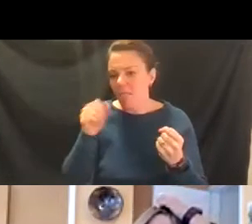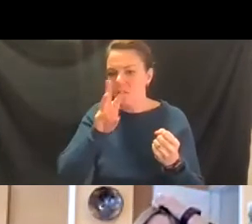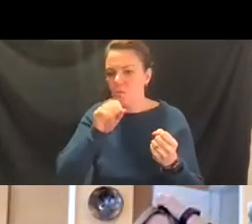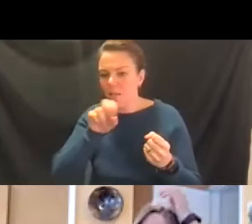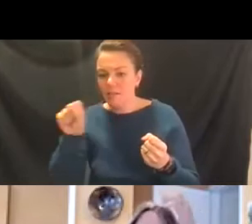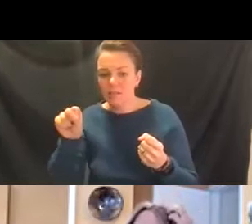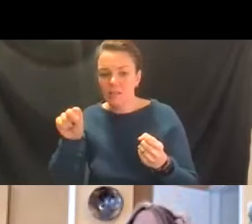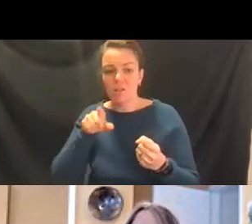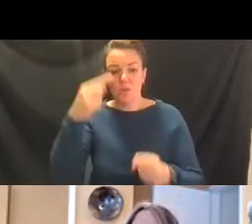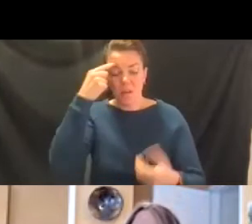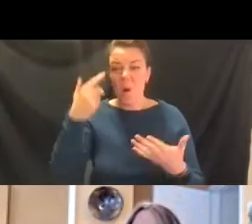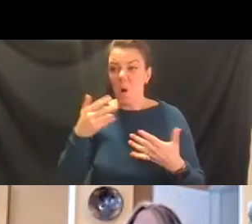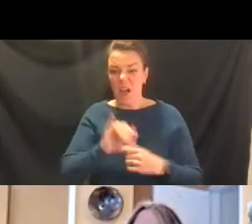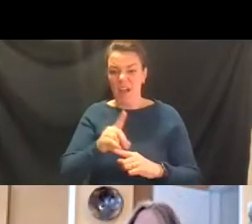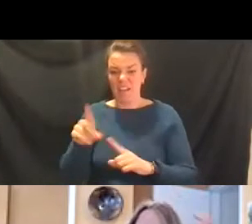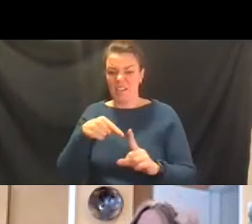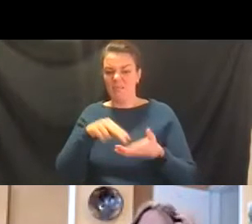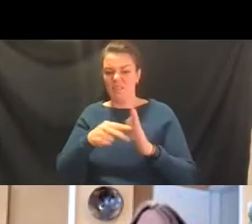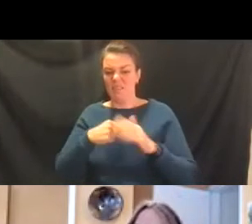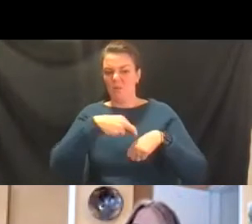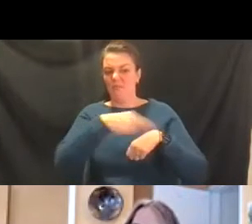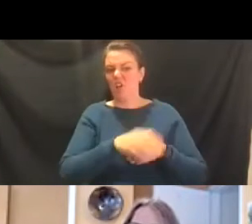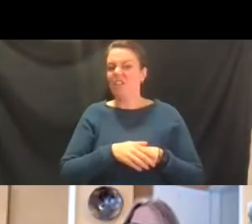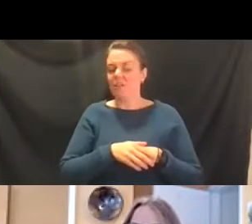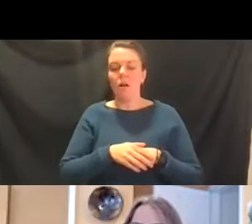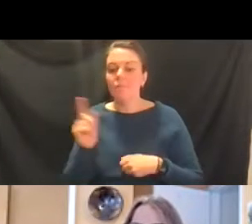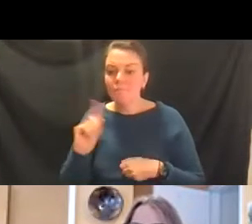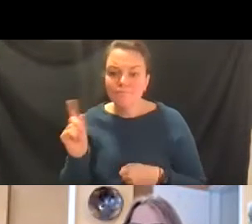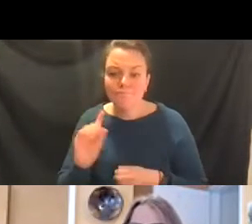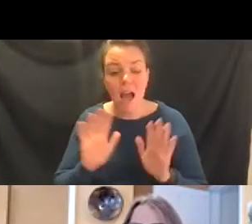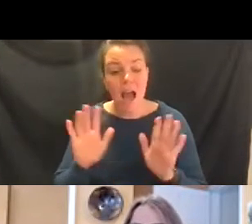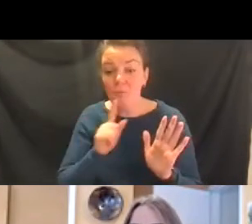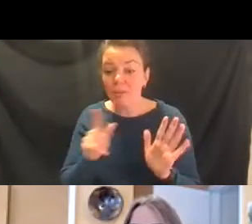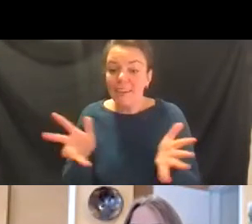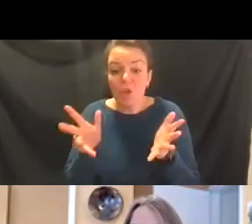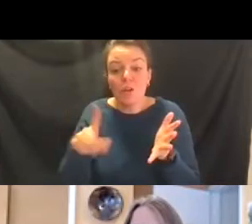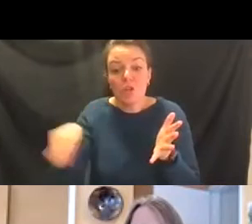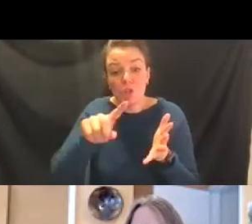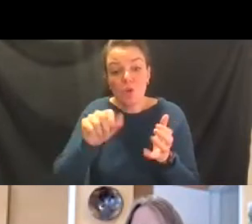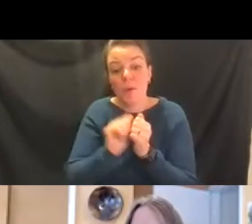to refer out I actually would encourage with the resources that we provided today to keep folks in